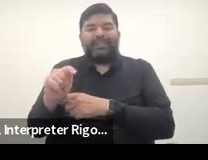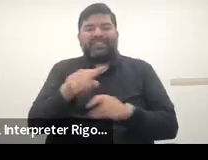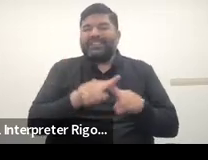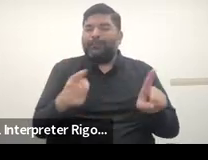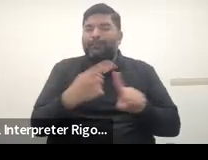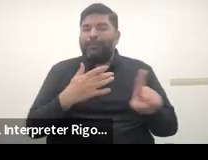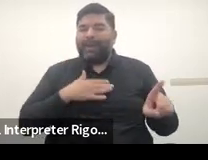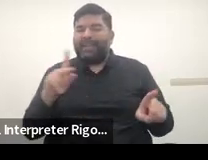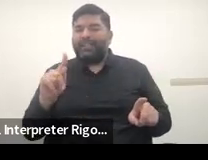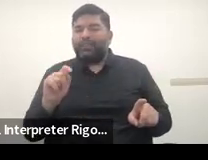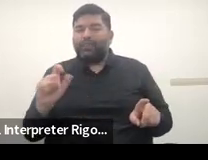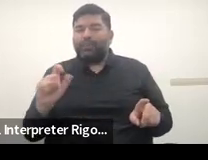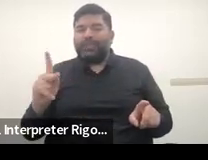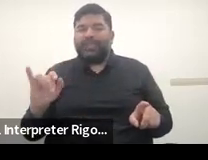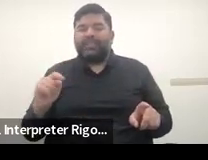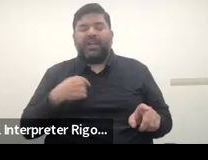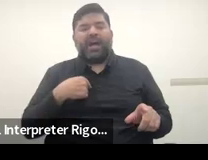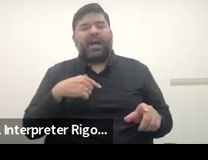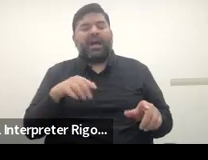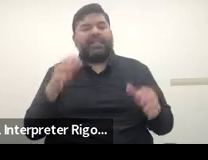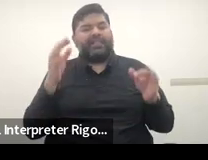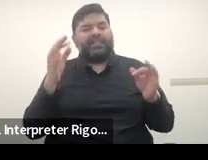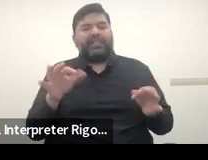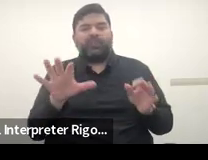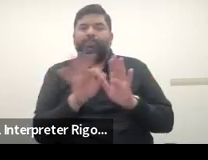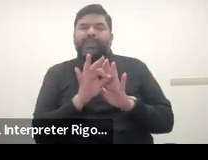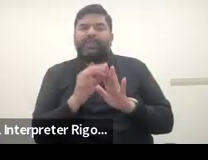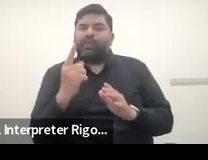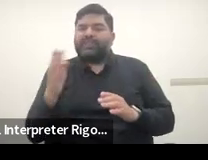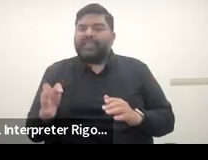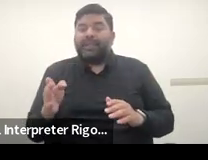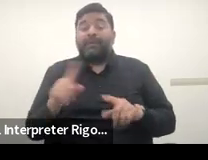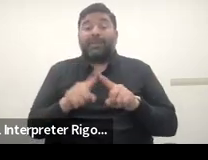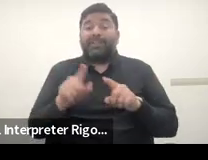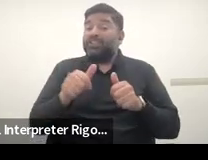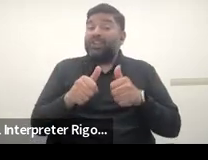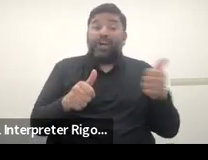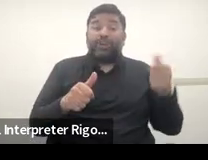of this although it is fair to point out there's sort of another half of this whole sub-domain that